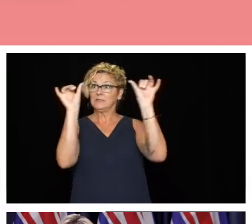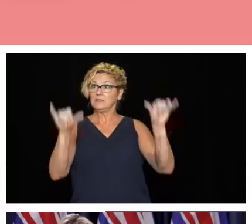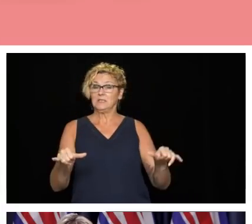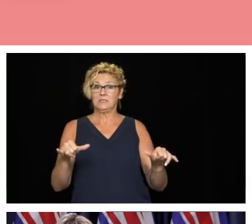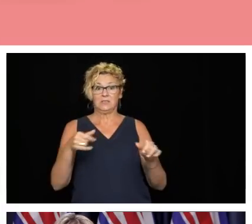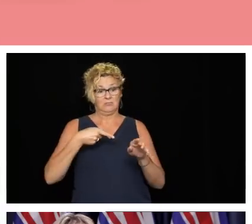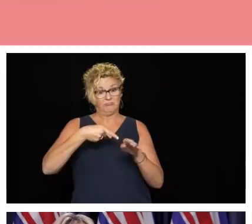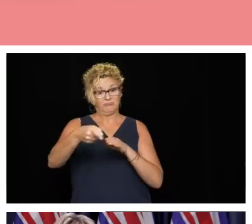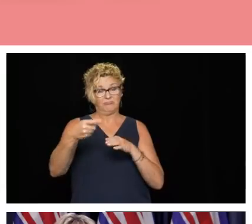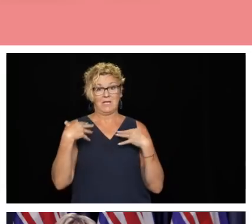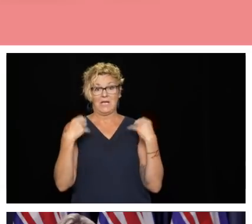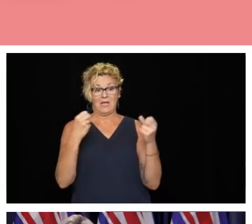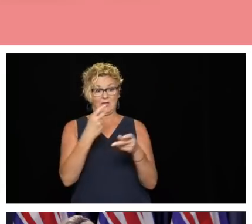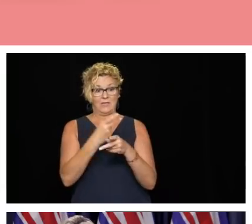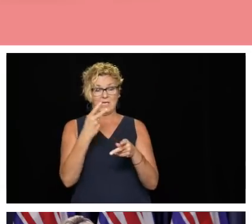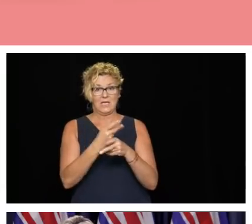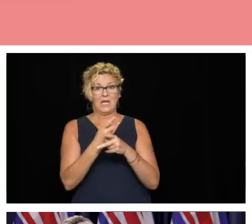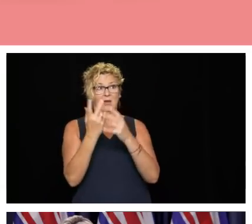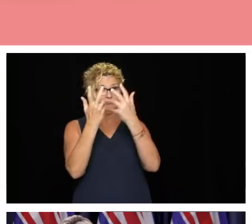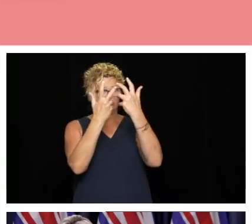is ready to respond as we need.